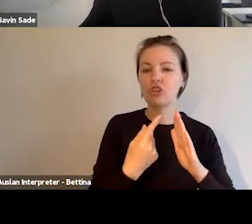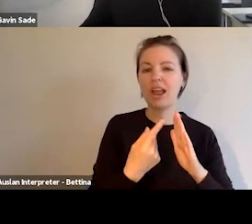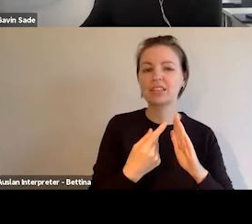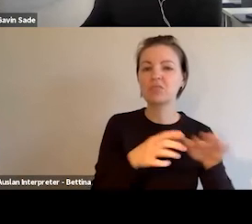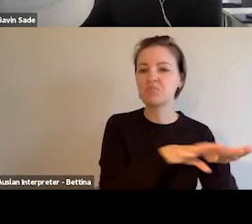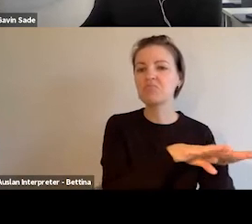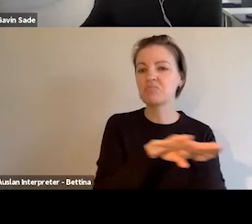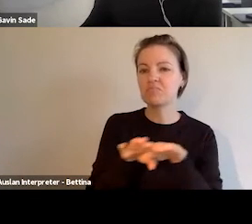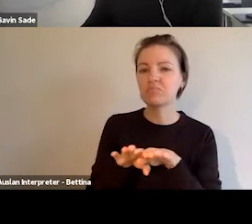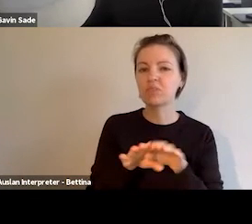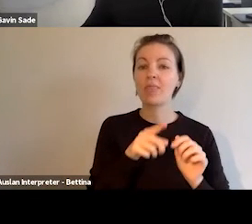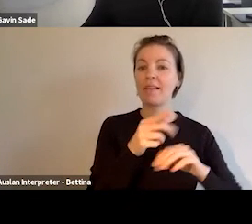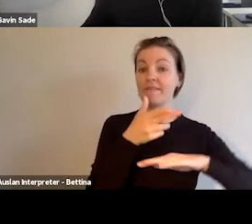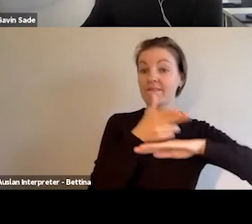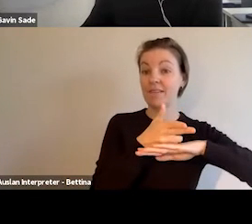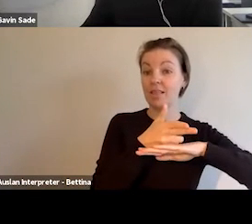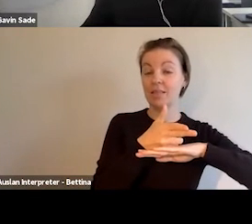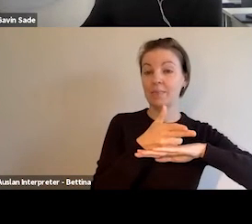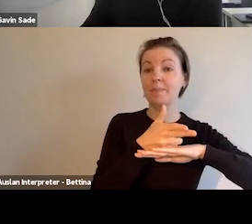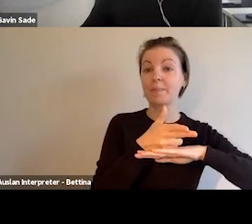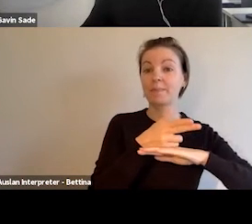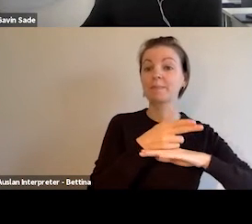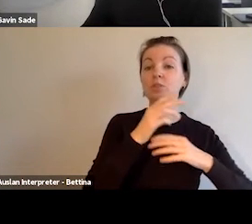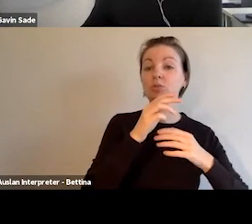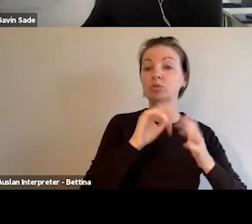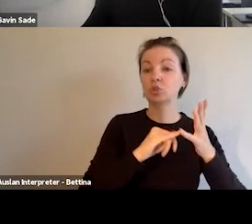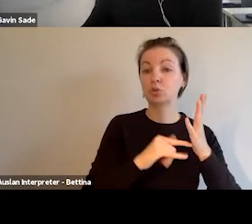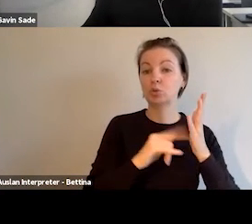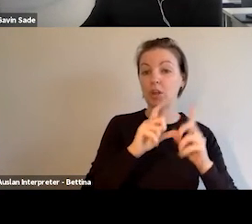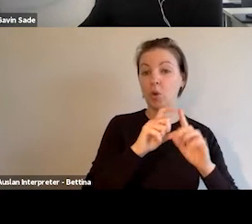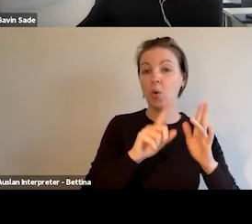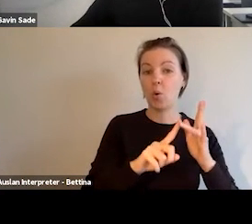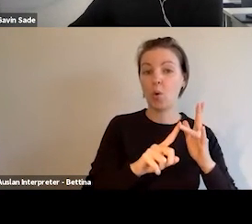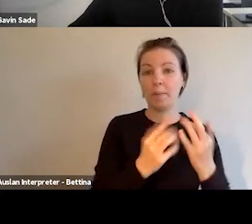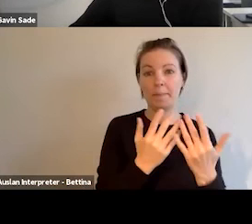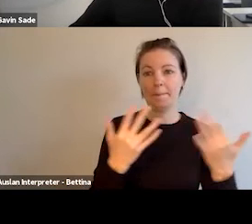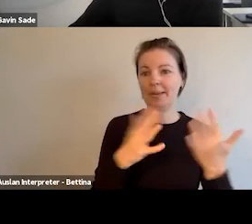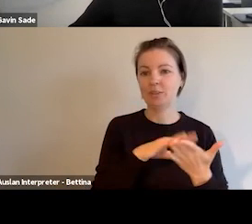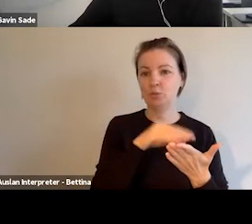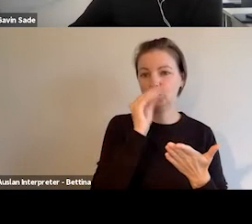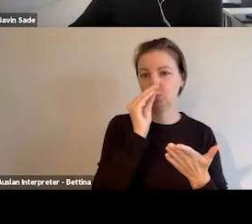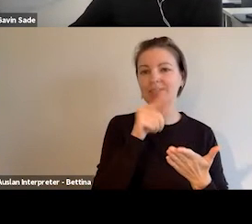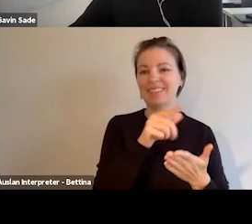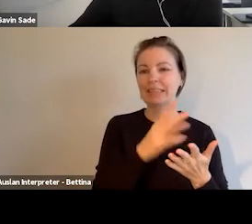This was the film studio project and the largest number of students in their studying film and screen, which